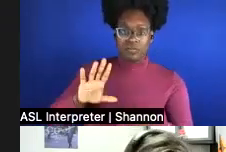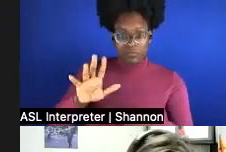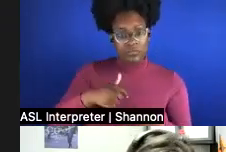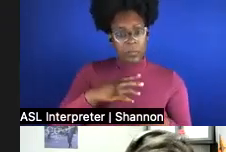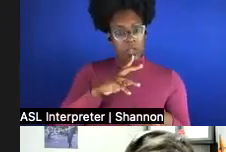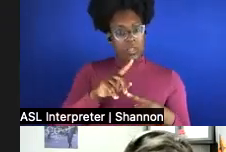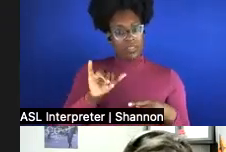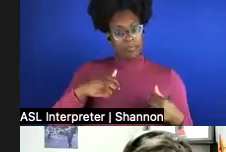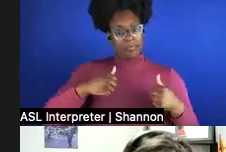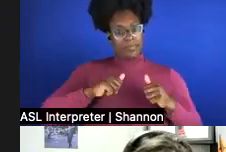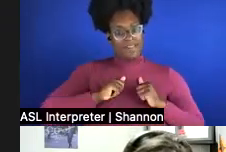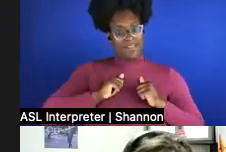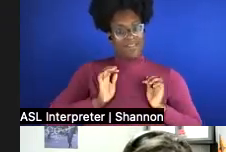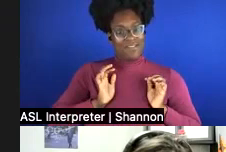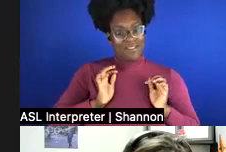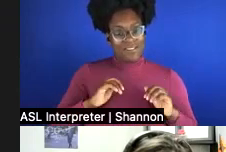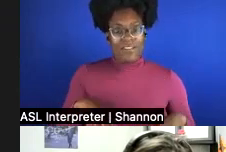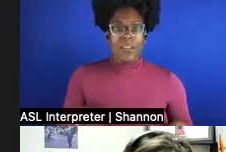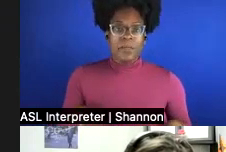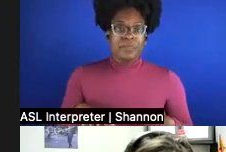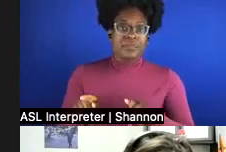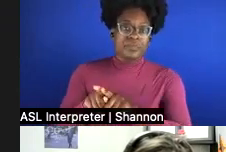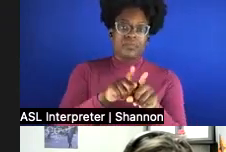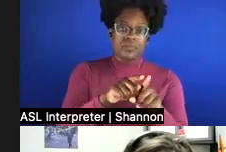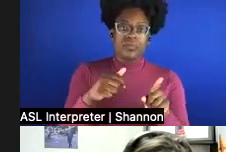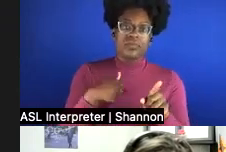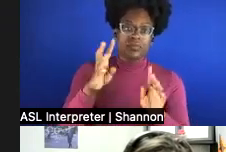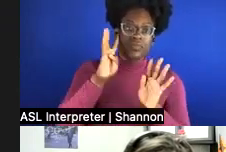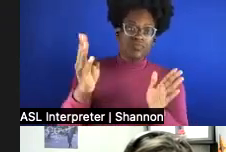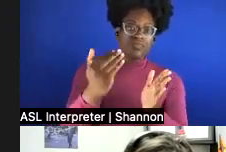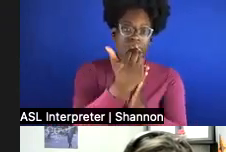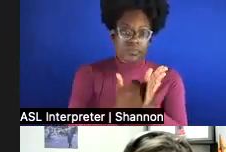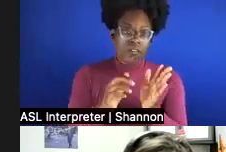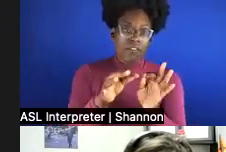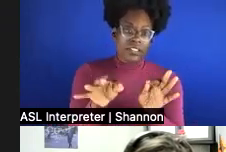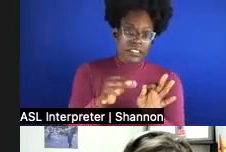for my team to make use of. I encourage my team to add to this list if they come up with